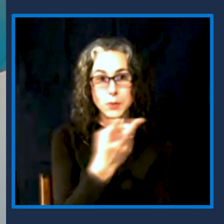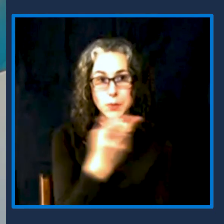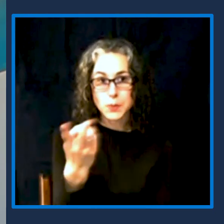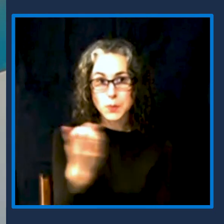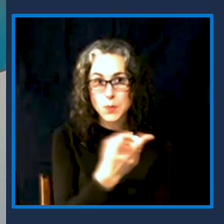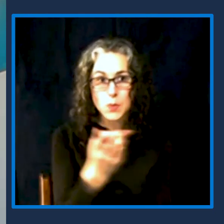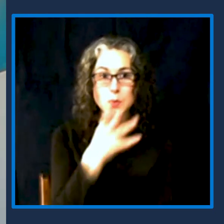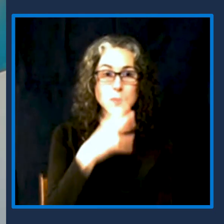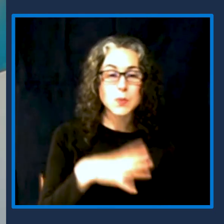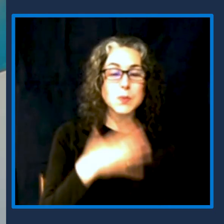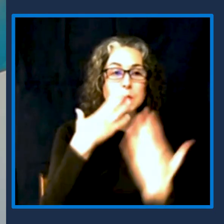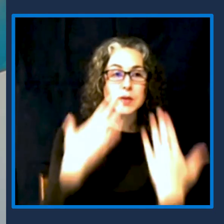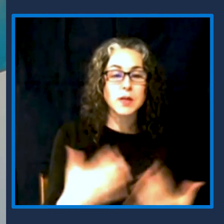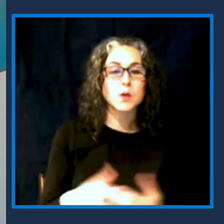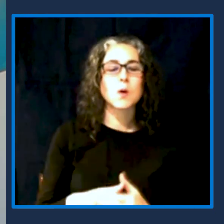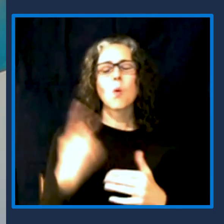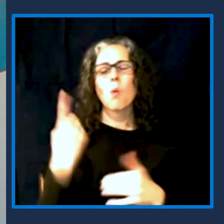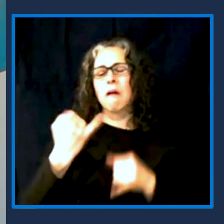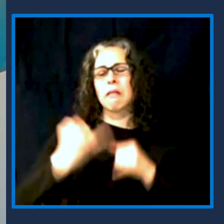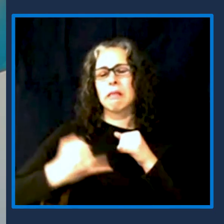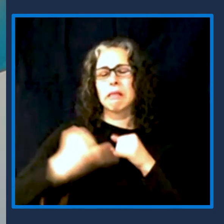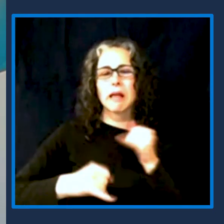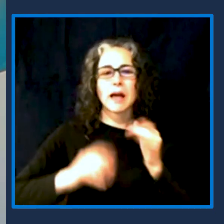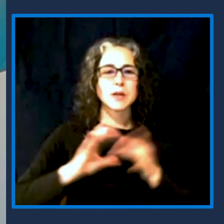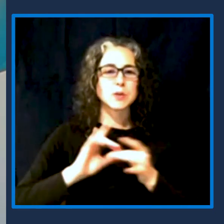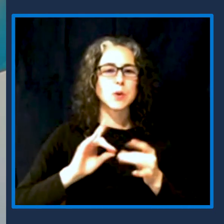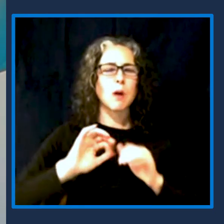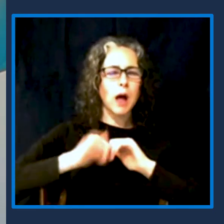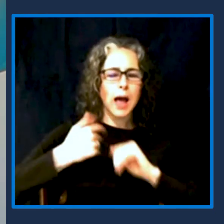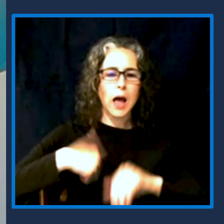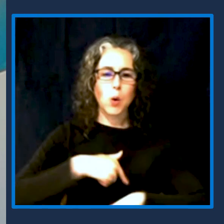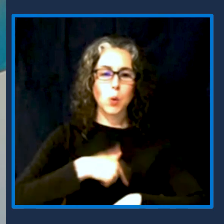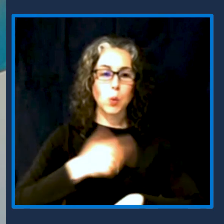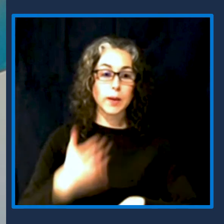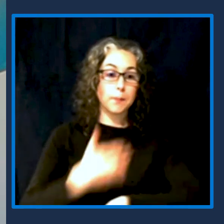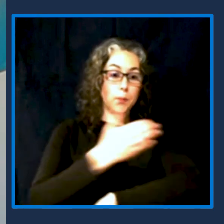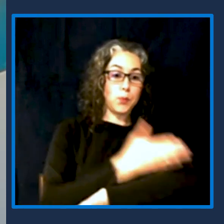one of the great ways that we improve our products is through feedback and so if you